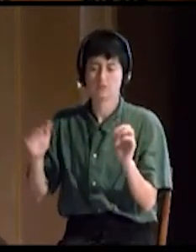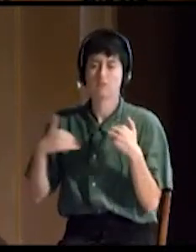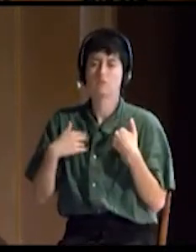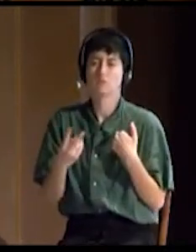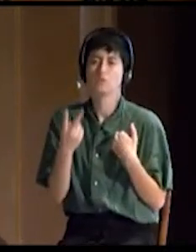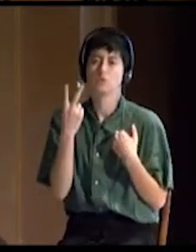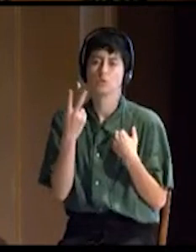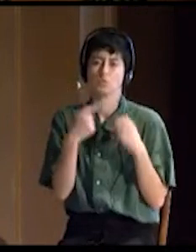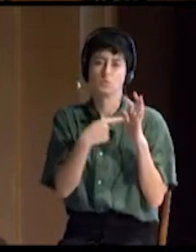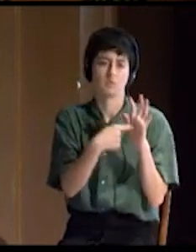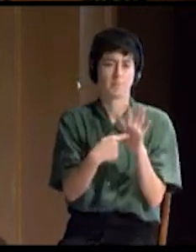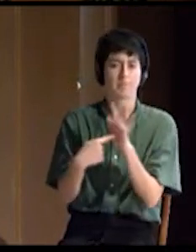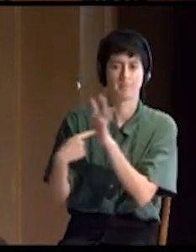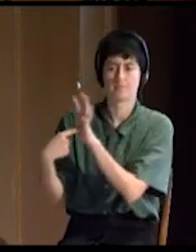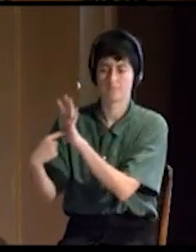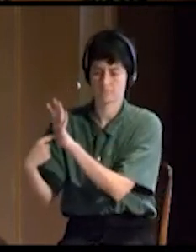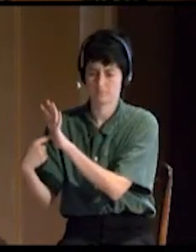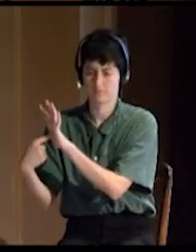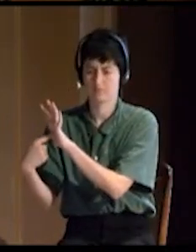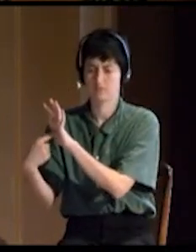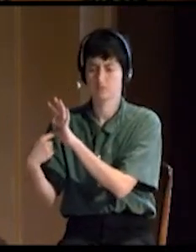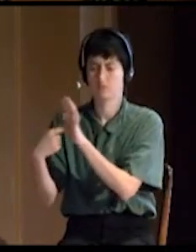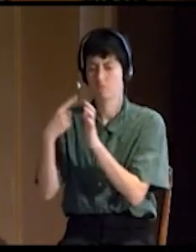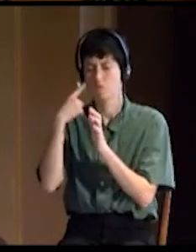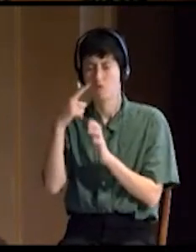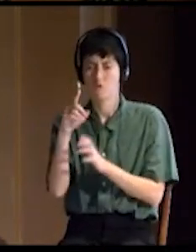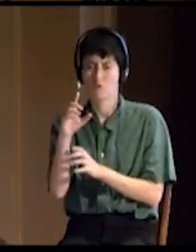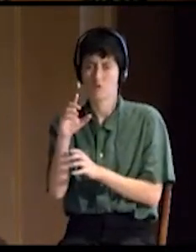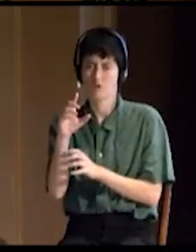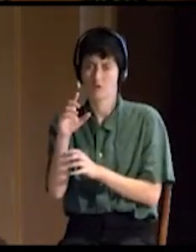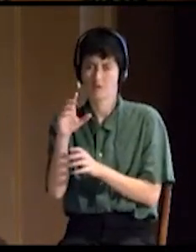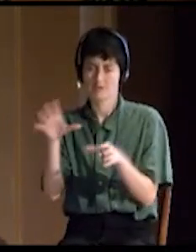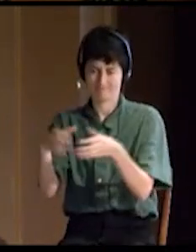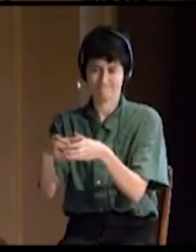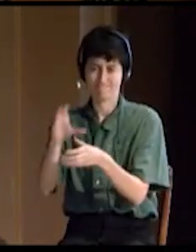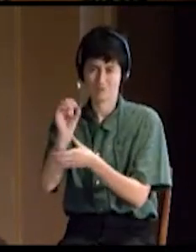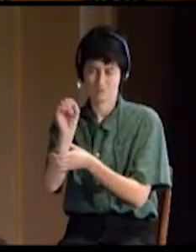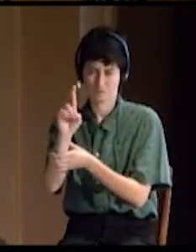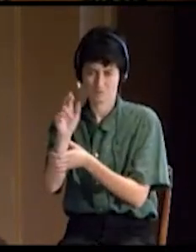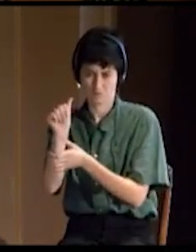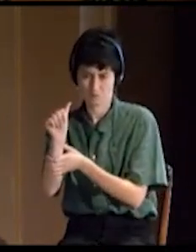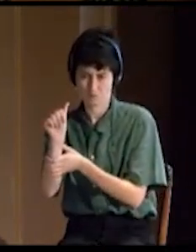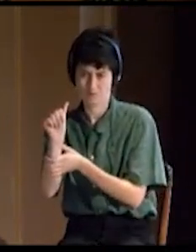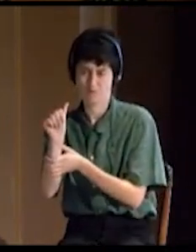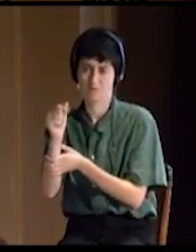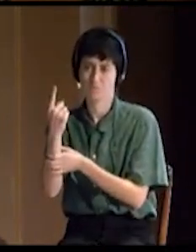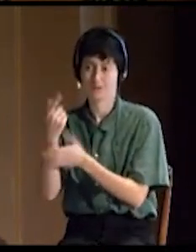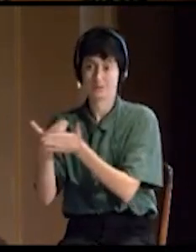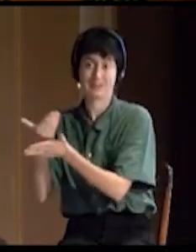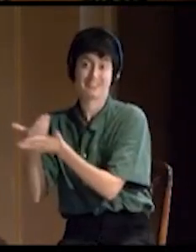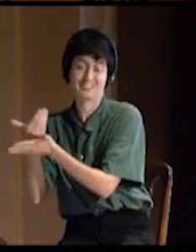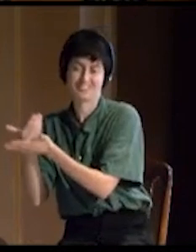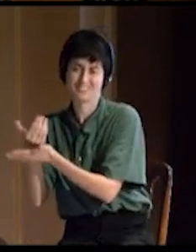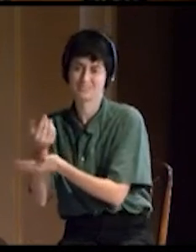one fresh and one older, and same thing with Dictyonema down here at the bottom. And for those interested,